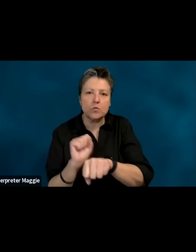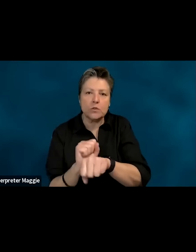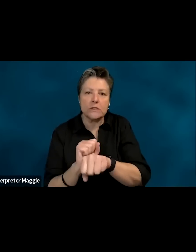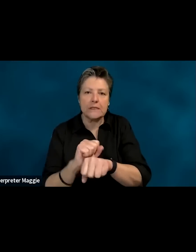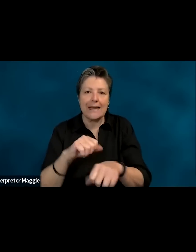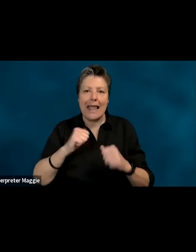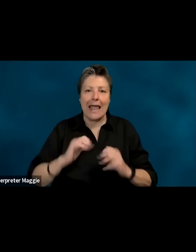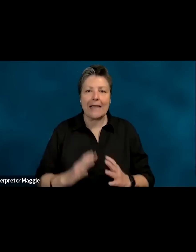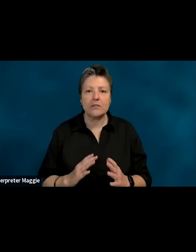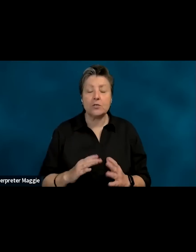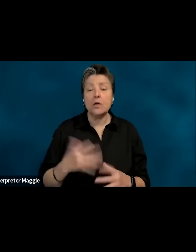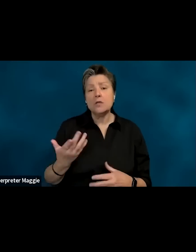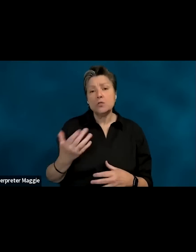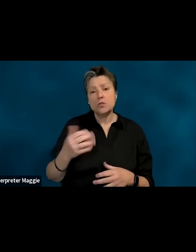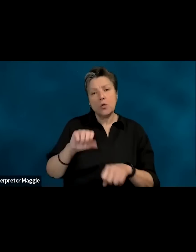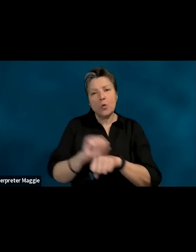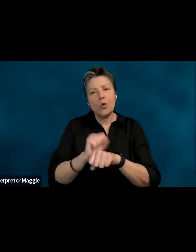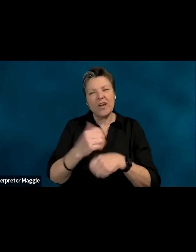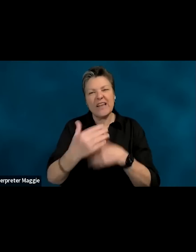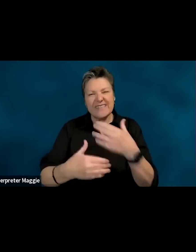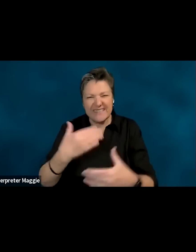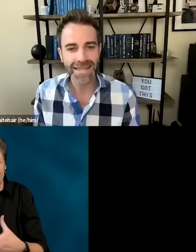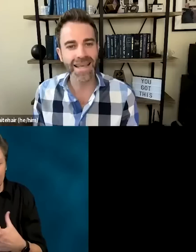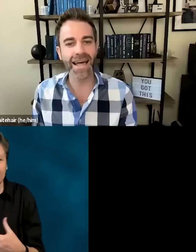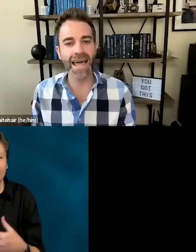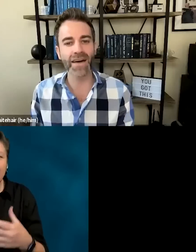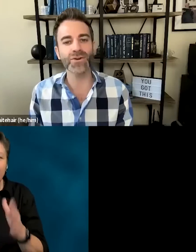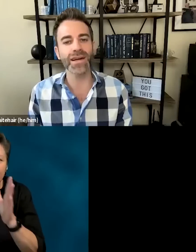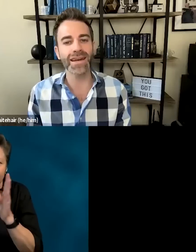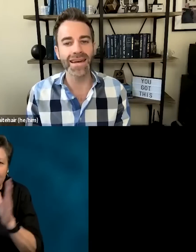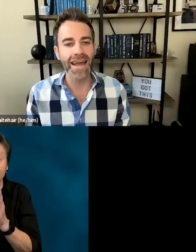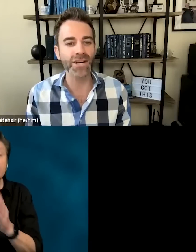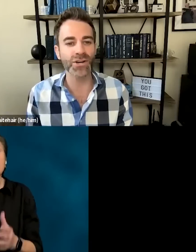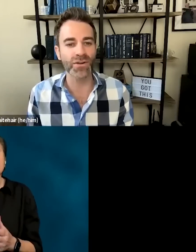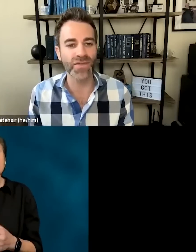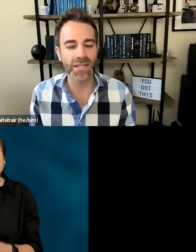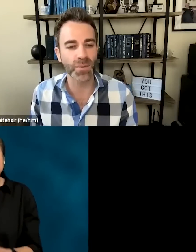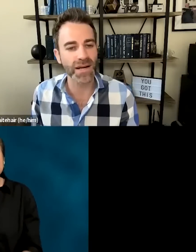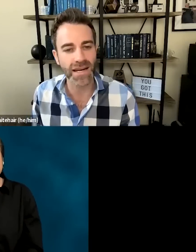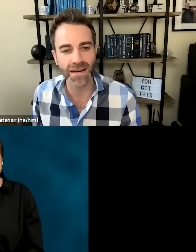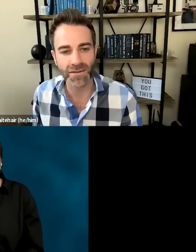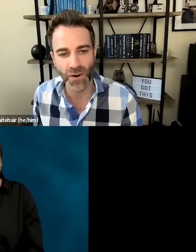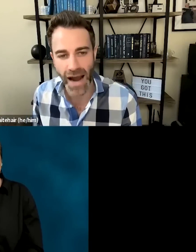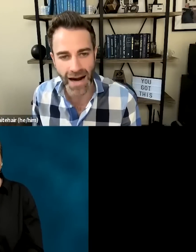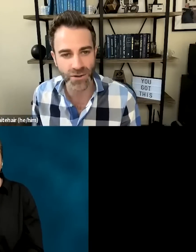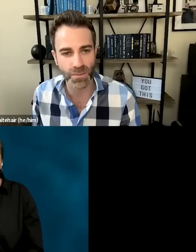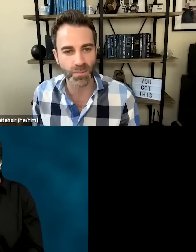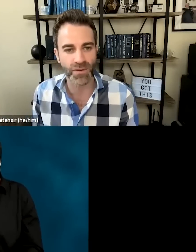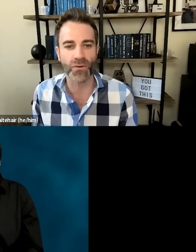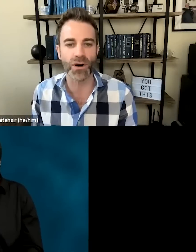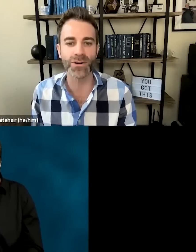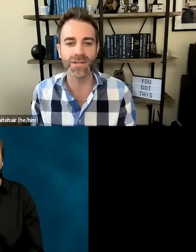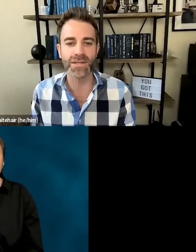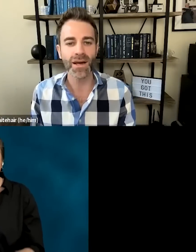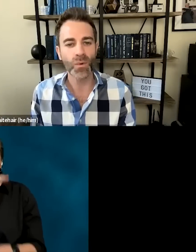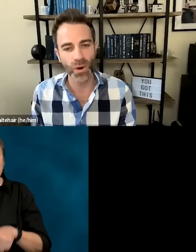I'd like to take this moment to introduce my co-host SAG-AFTRA, National Vice President for Actor Performers,